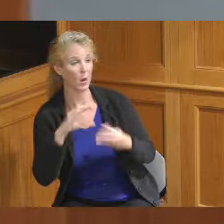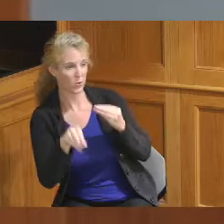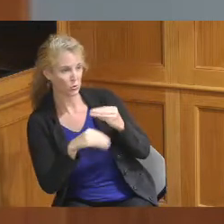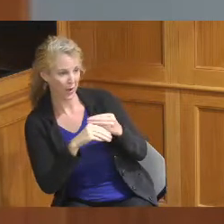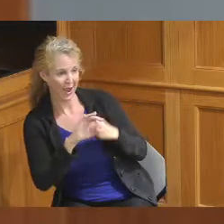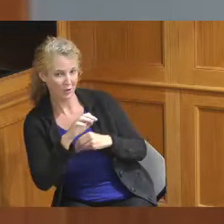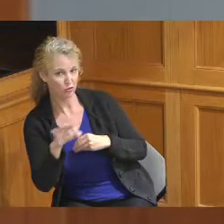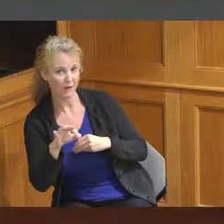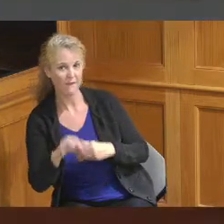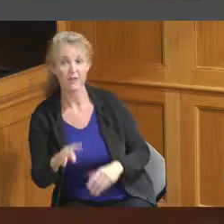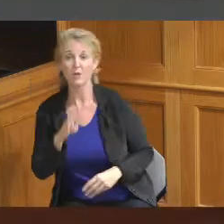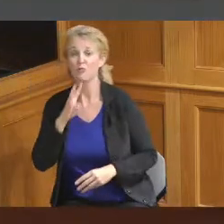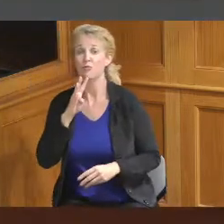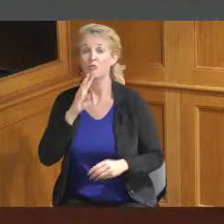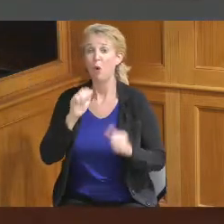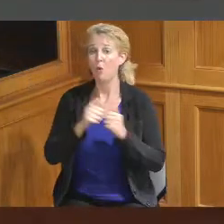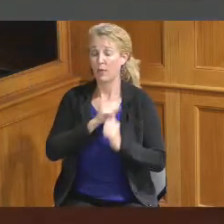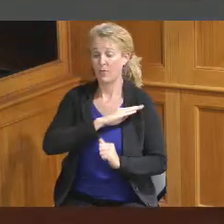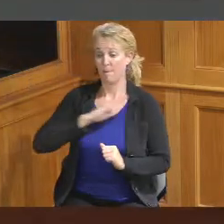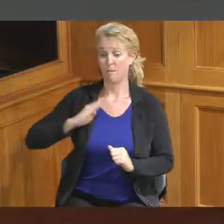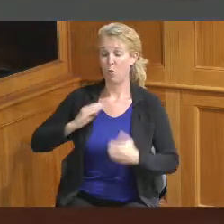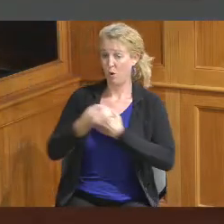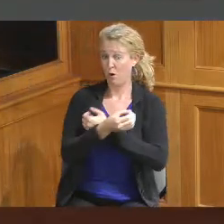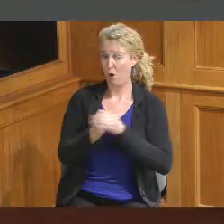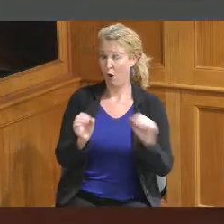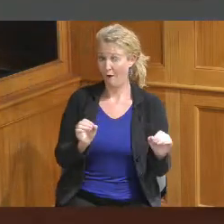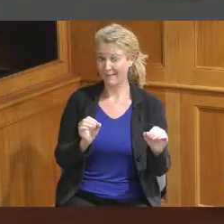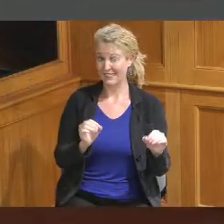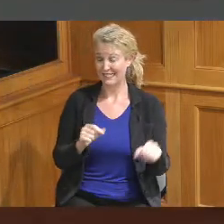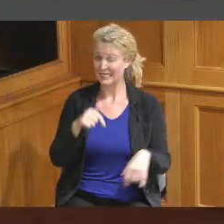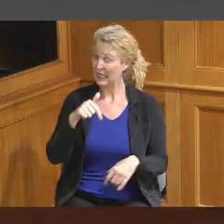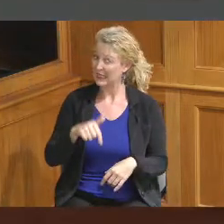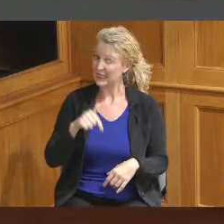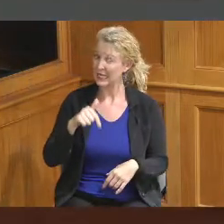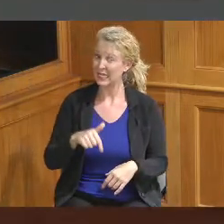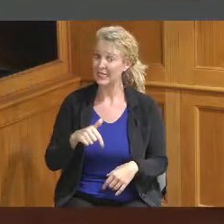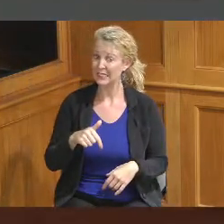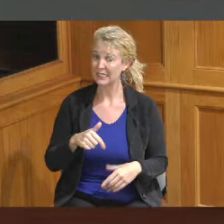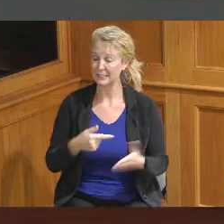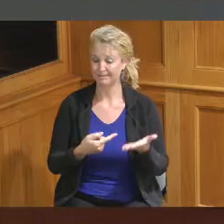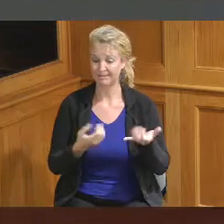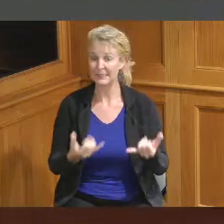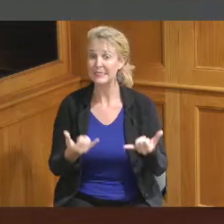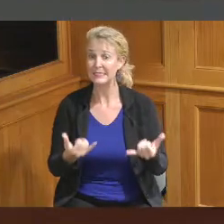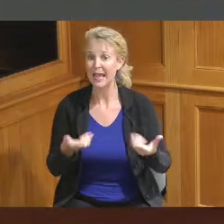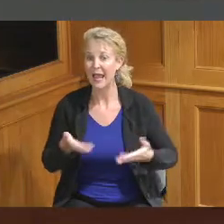the Board offices about it there this is the the item before you today allows LISC to apply